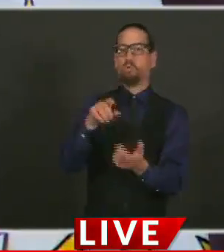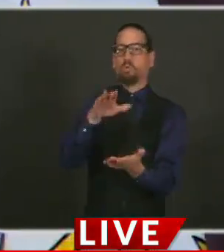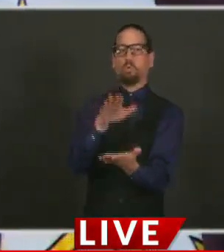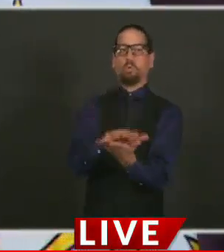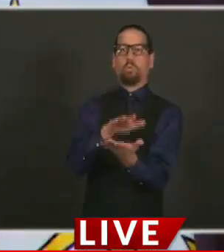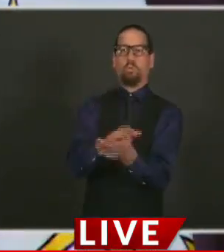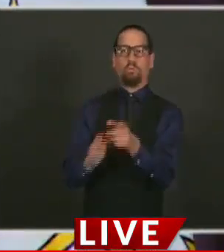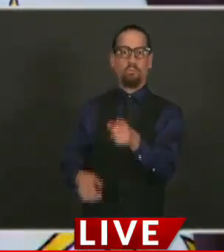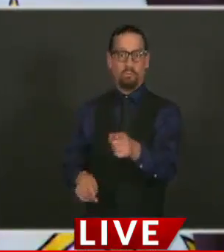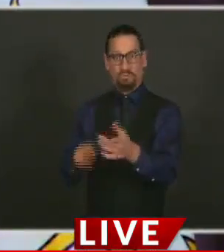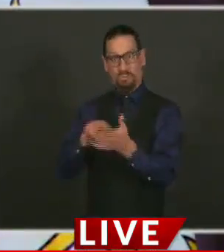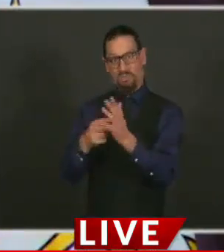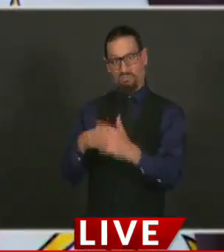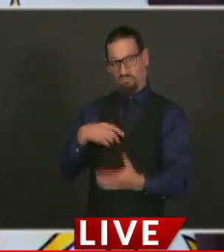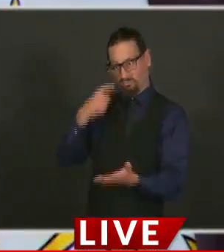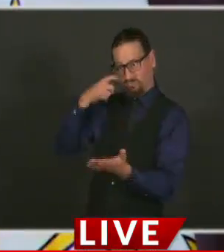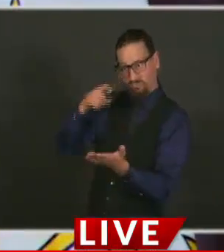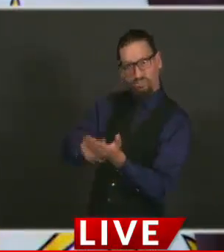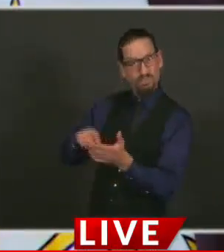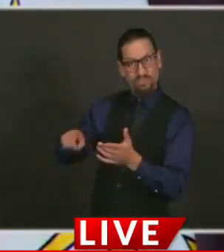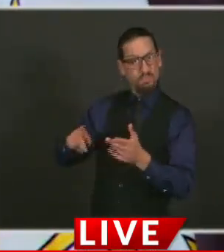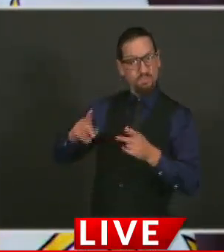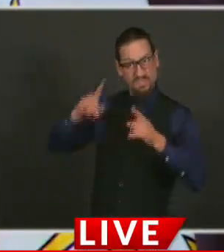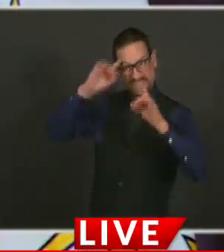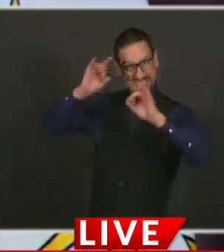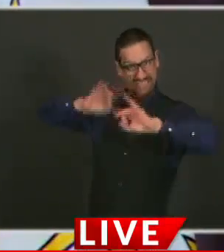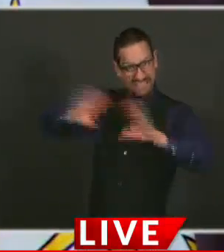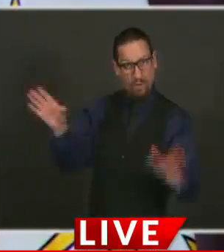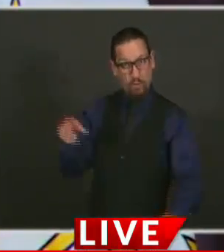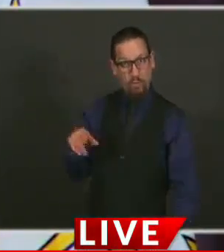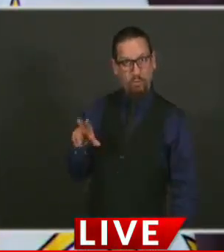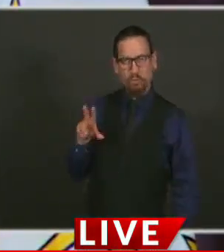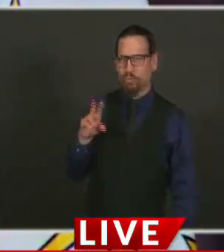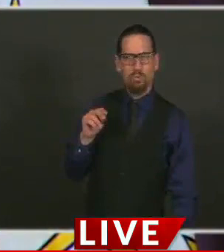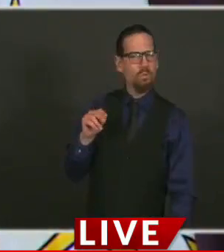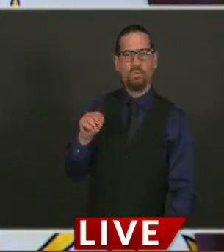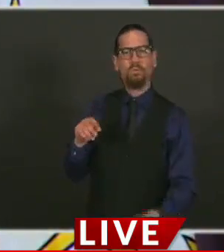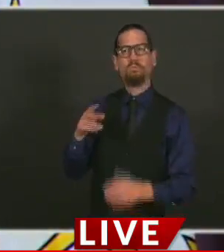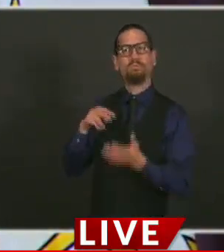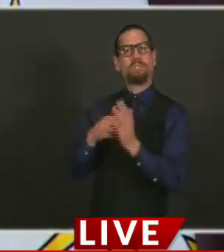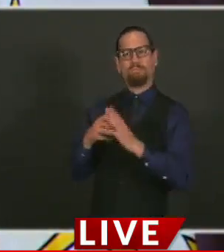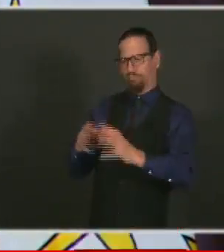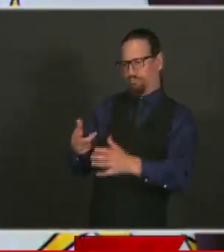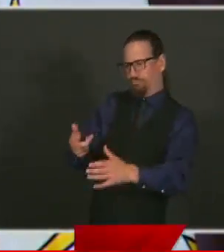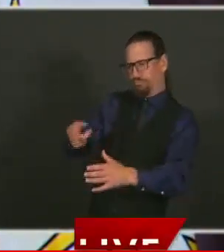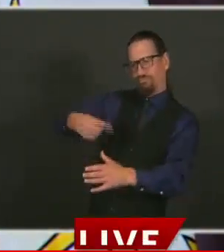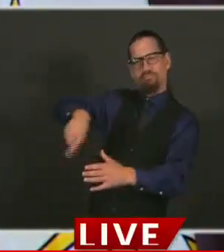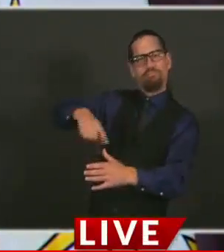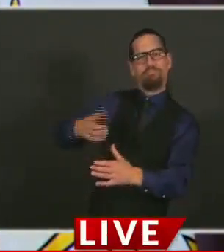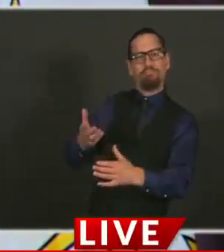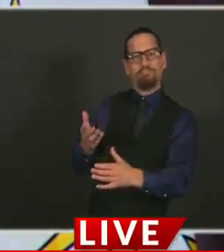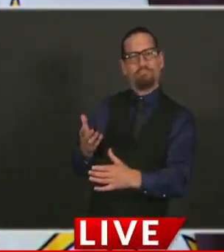SPREAD. WE ARE NOT SEEING SIGNIFICANT IN